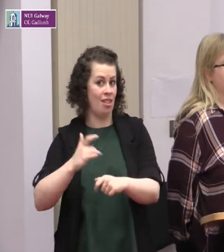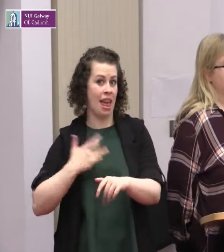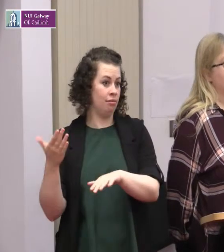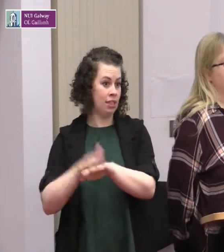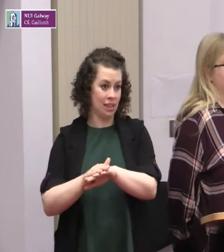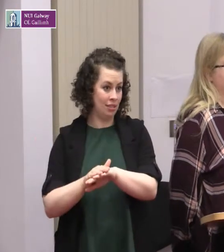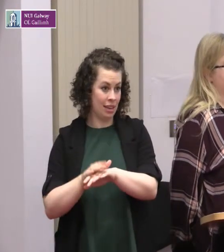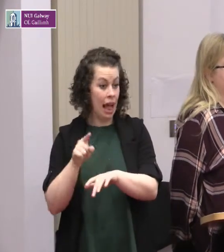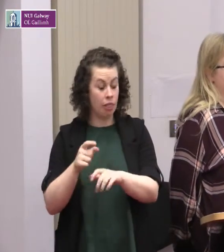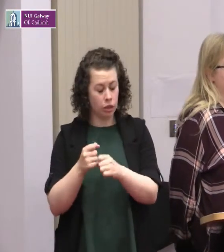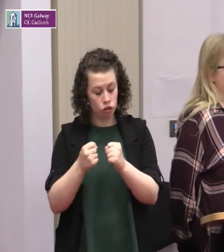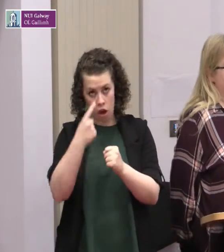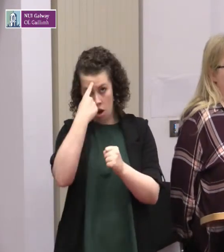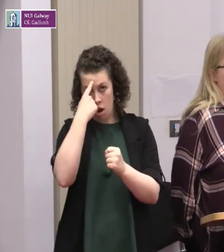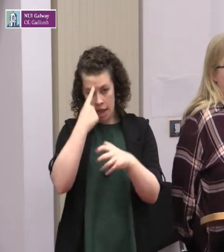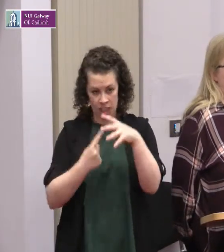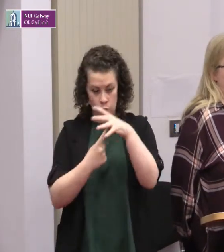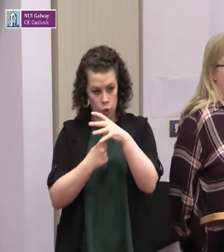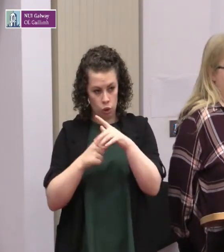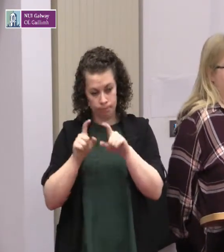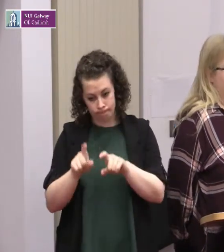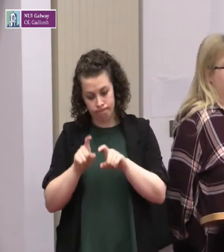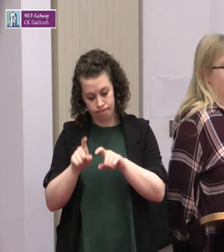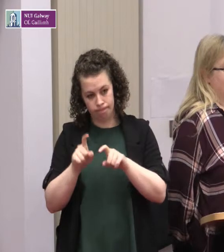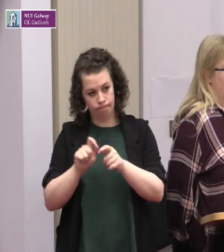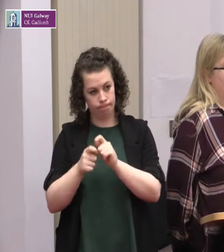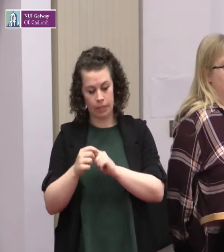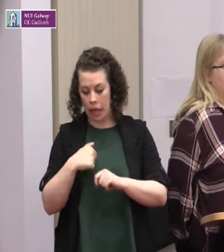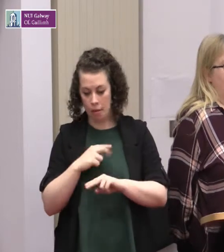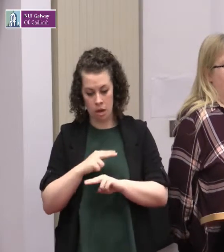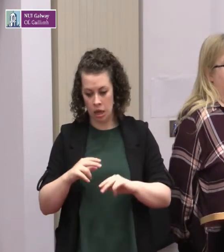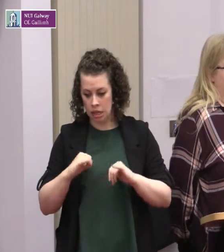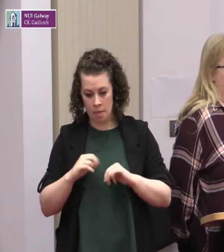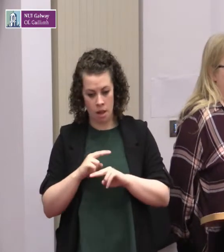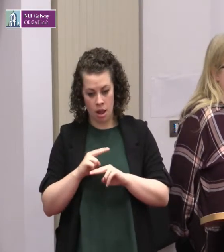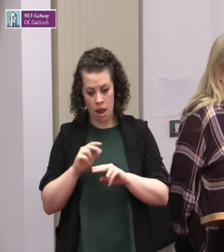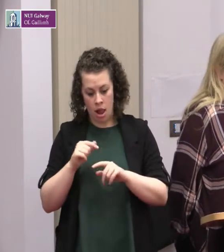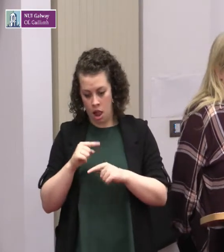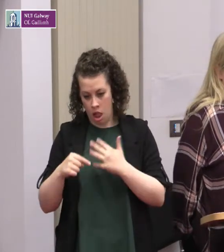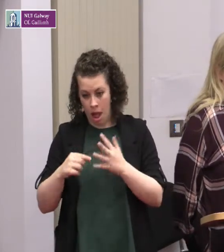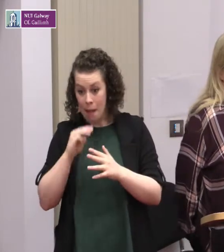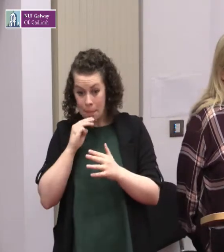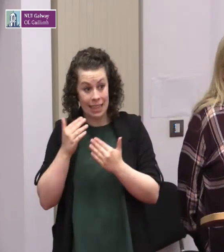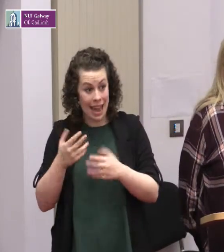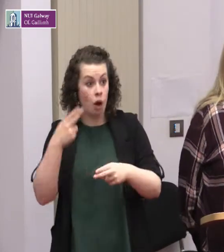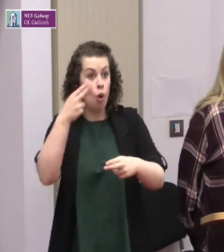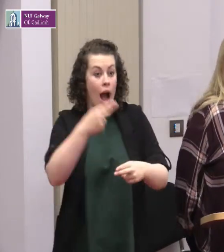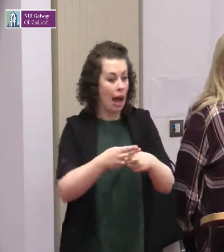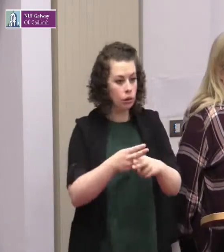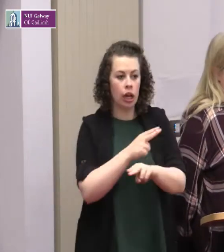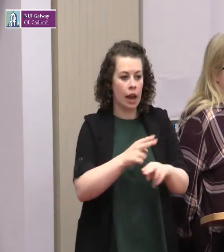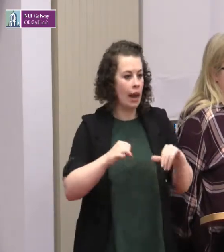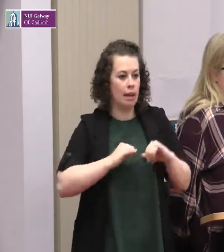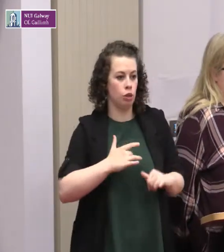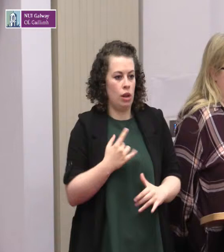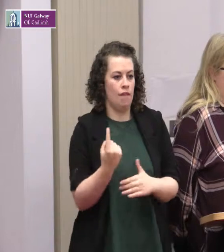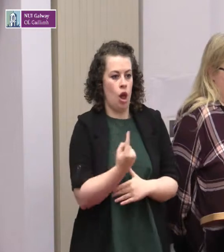so institutionalised that they were not capable of living unassisted outside those settings.